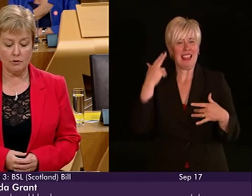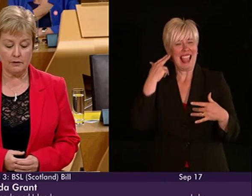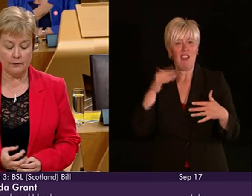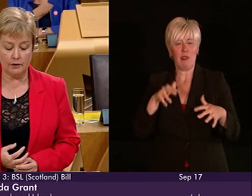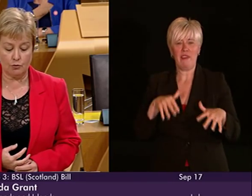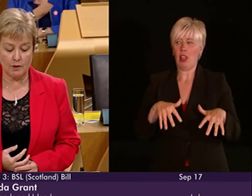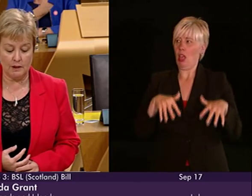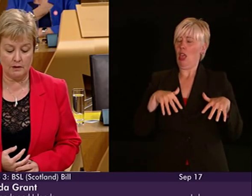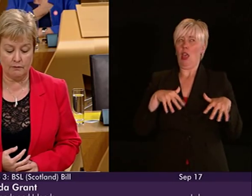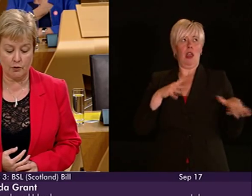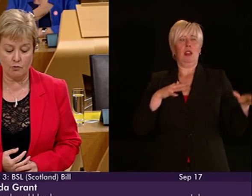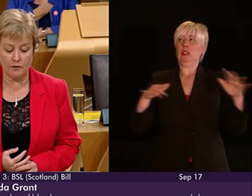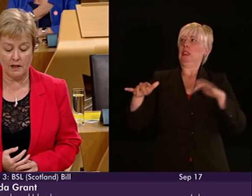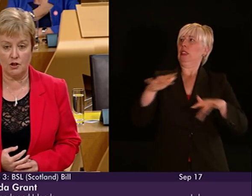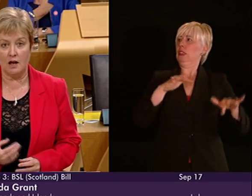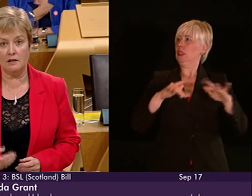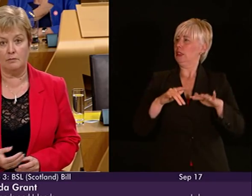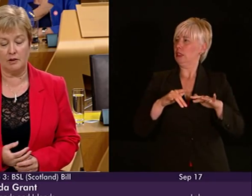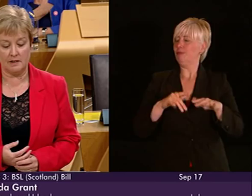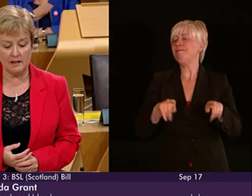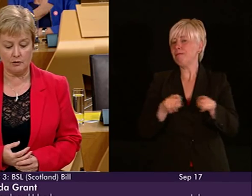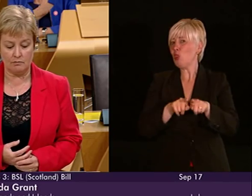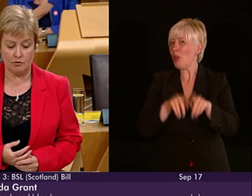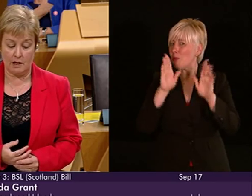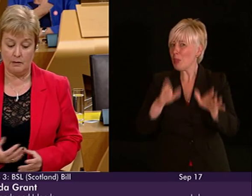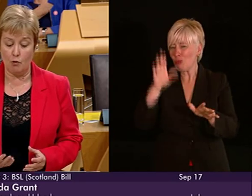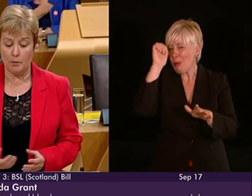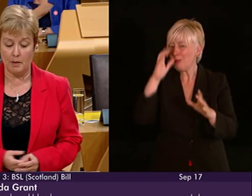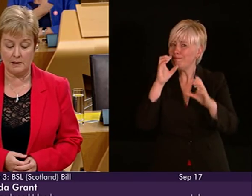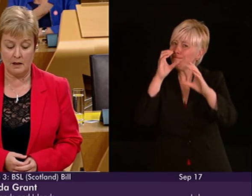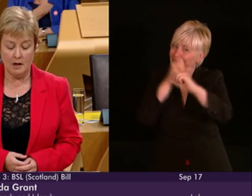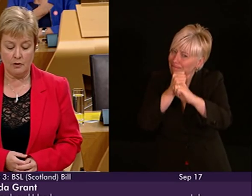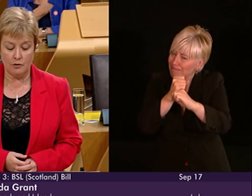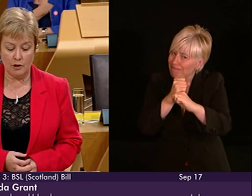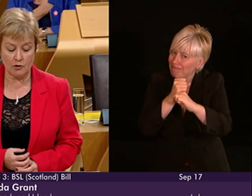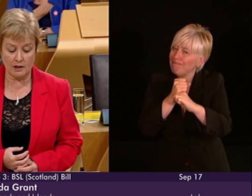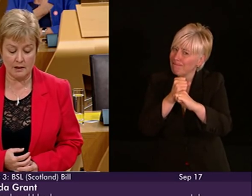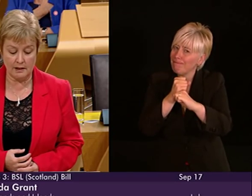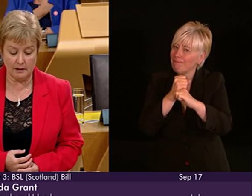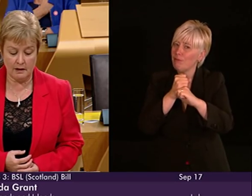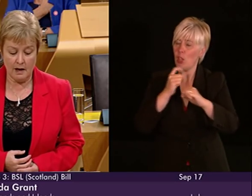Use of BSL can interfere with confidentiality, which can be compromised when using a translator.